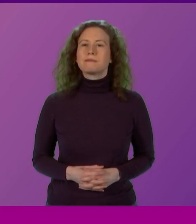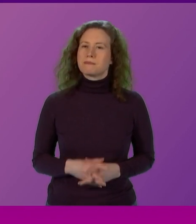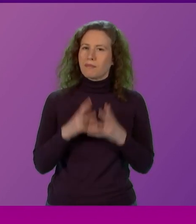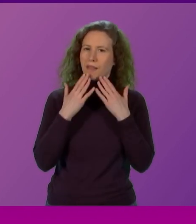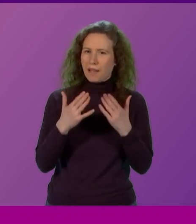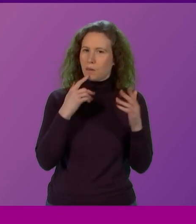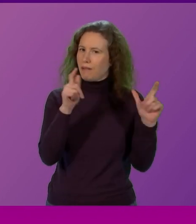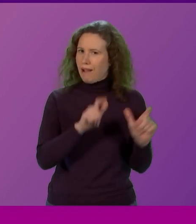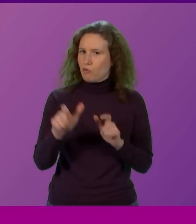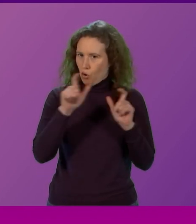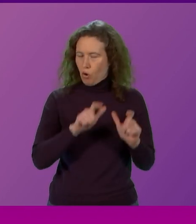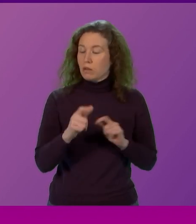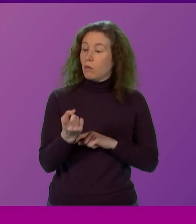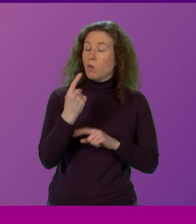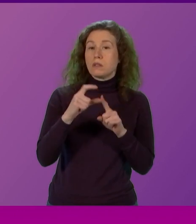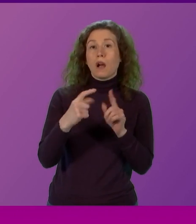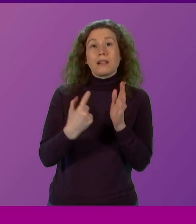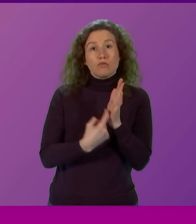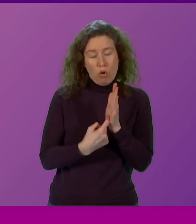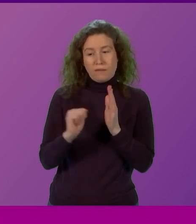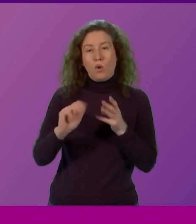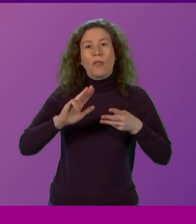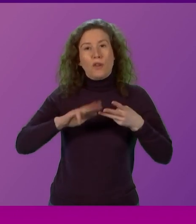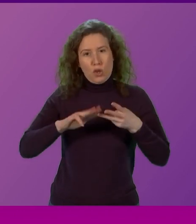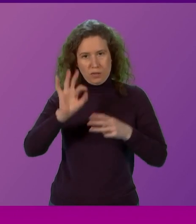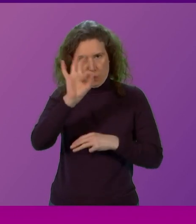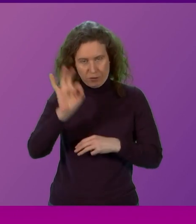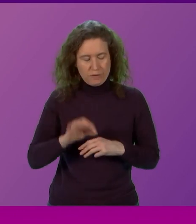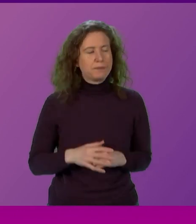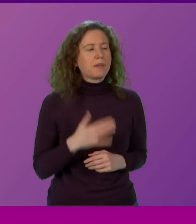We will recommence. I call Douglas Ross for his third question. Thank you very much, Presiding Officer.